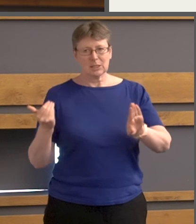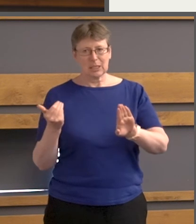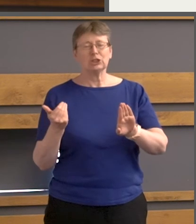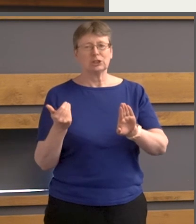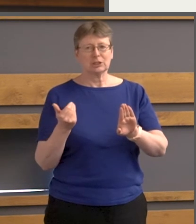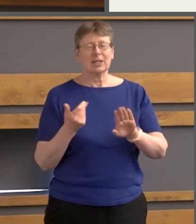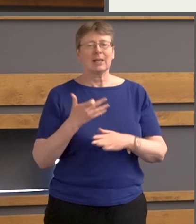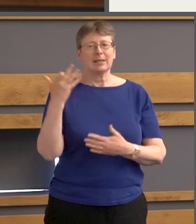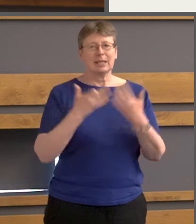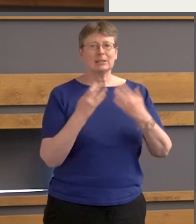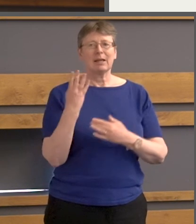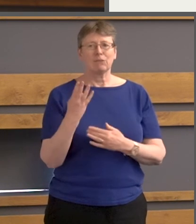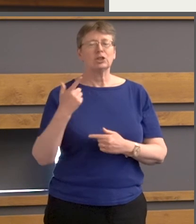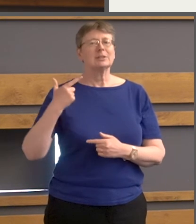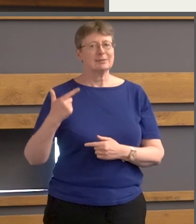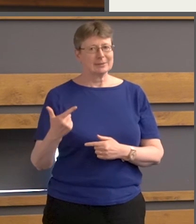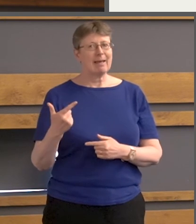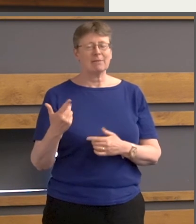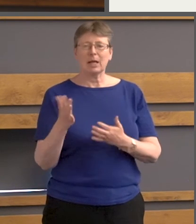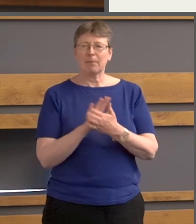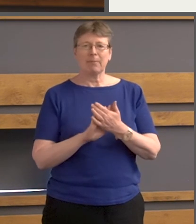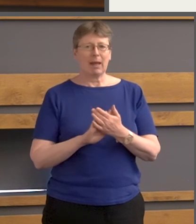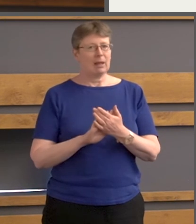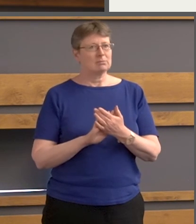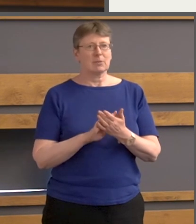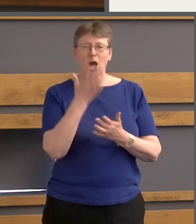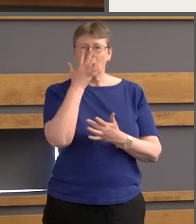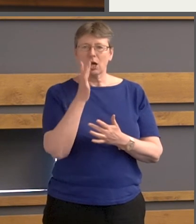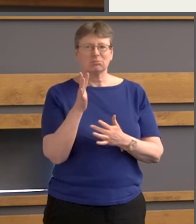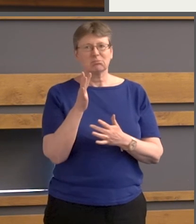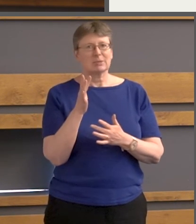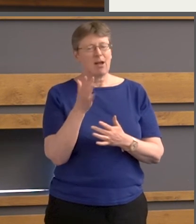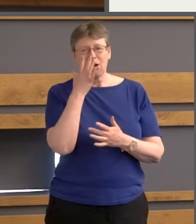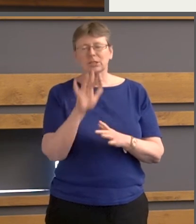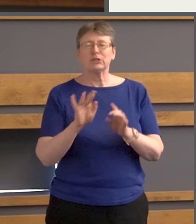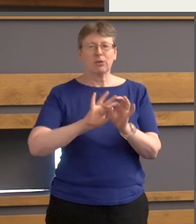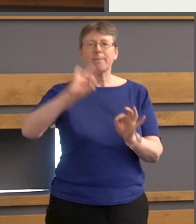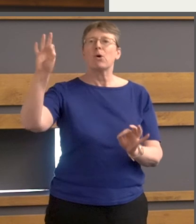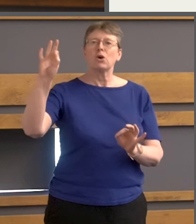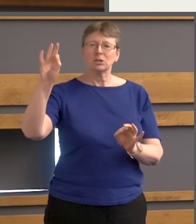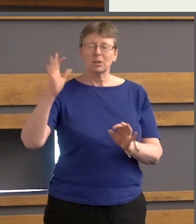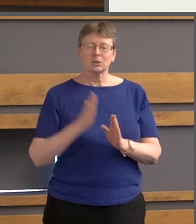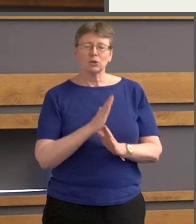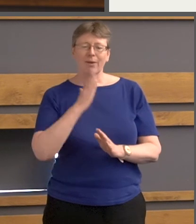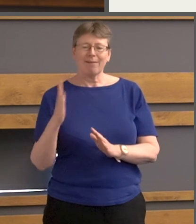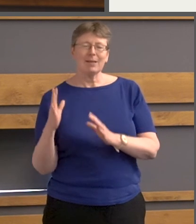created mindless borders. And what happened in the east in Bengal was it cut through